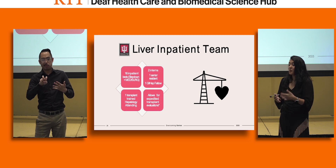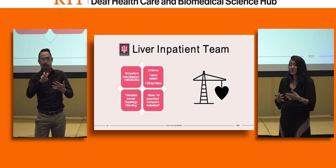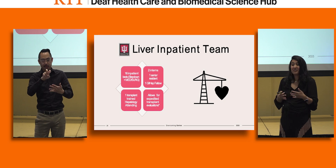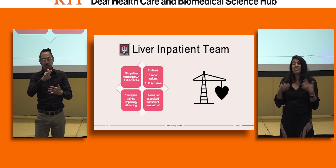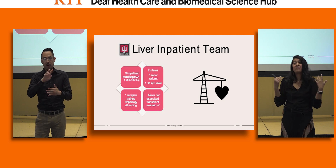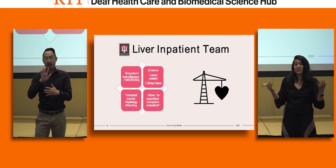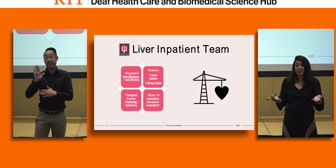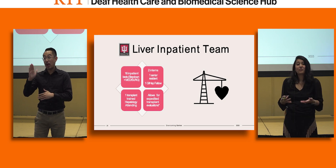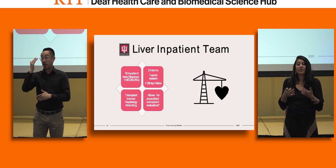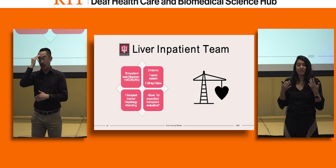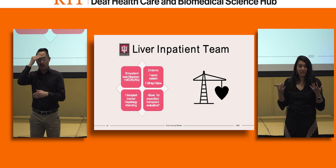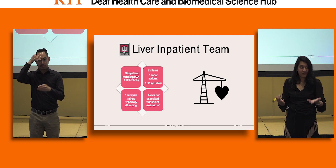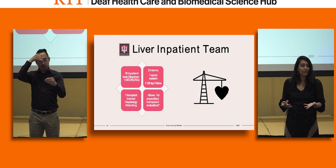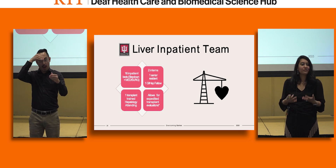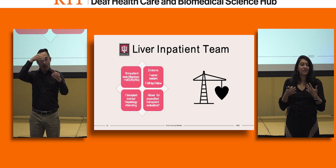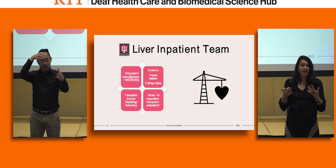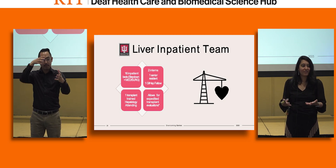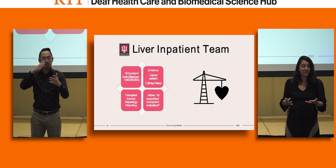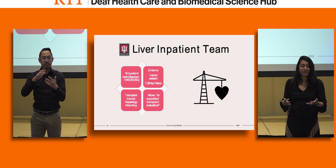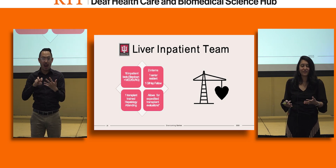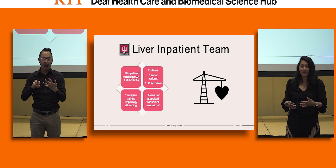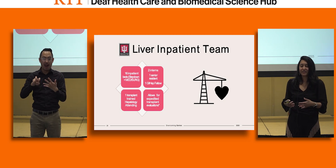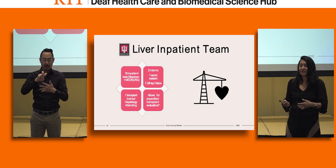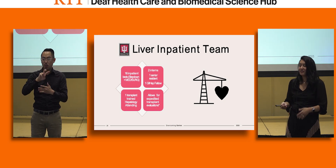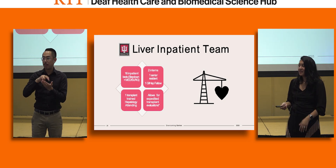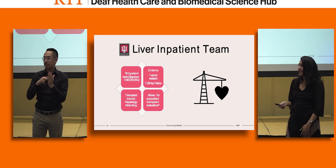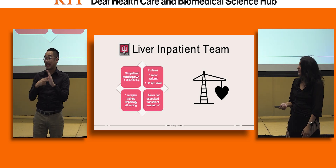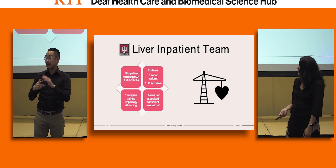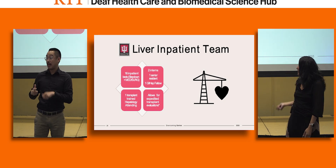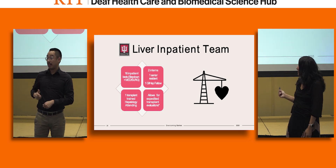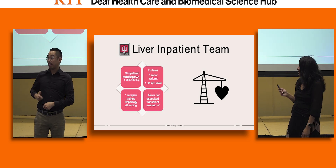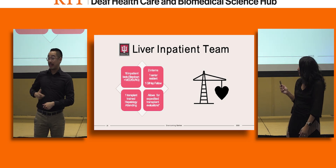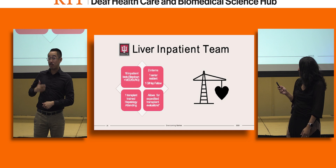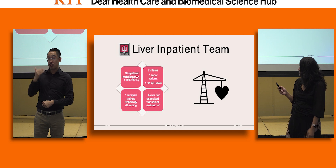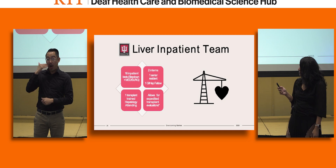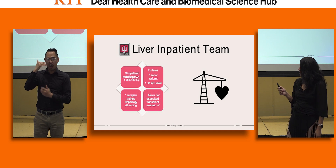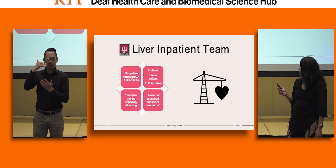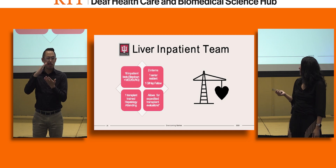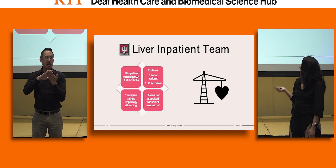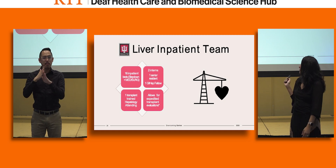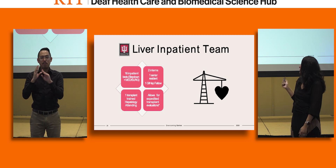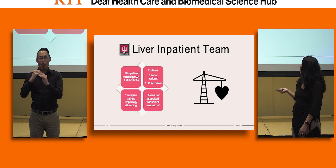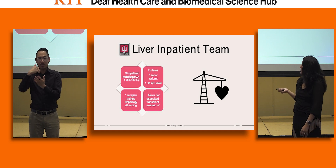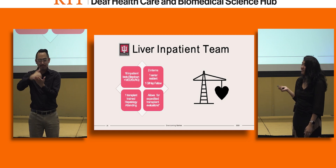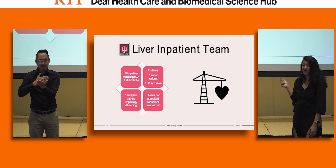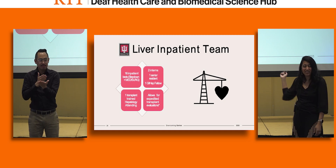or take people who are acutely having liver failure. And I think this is, in part, why we've been successful